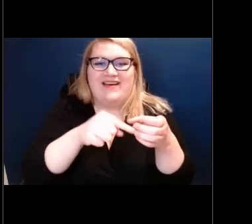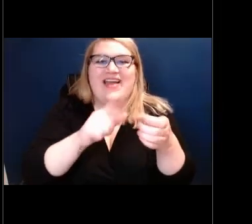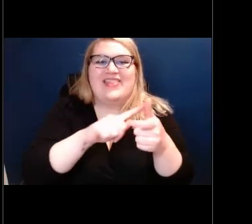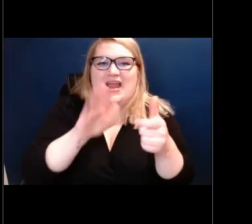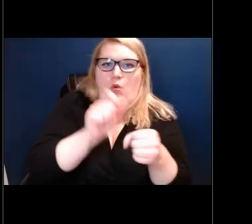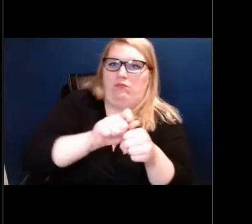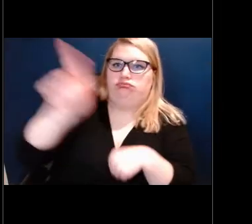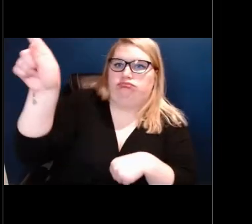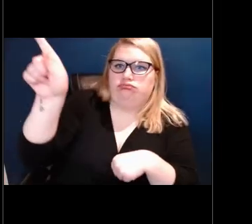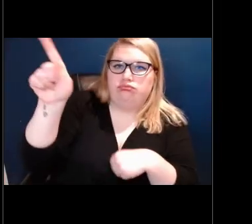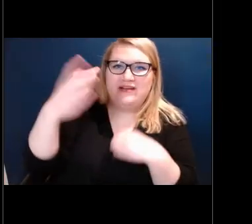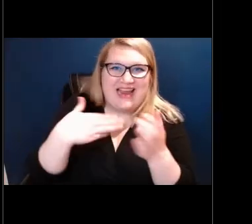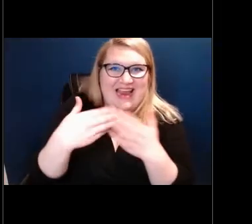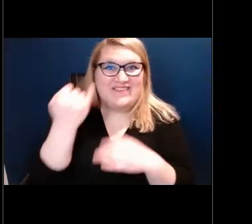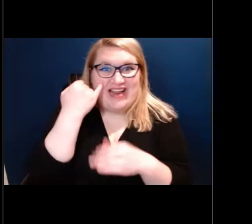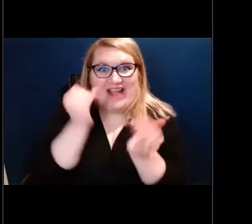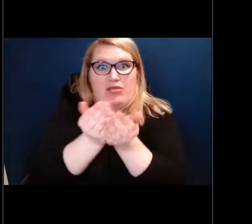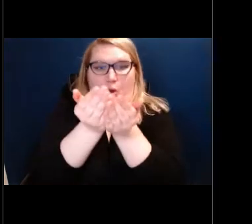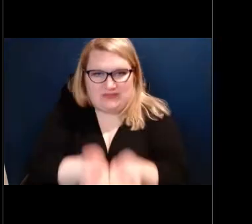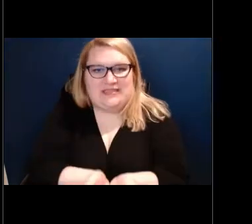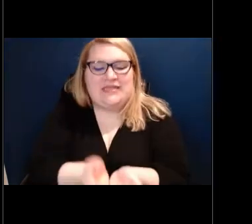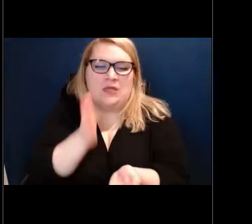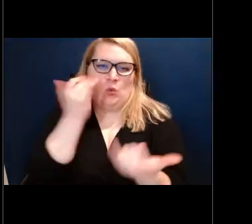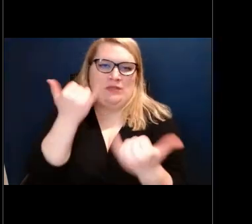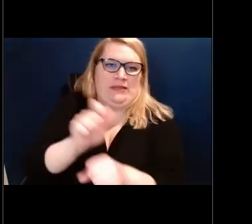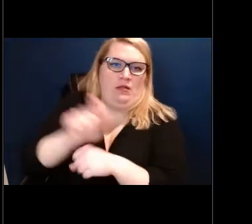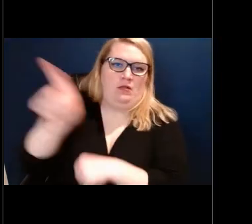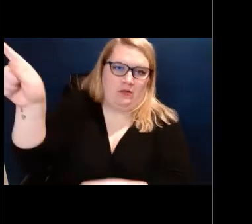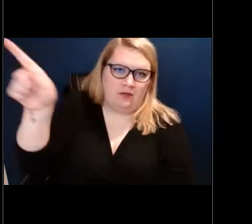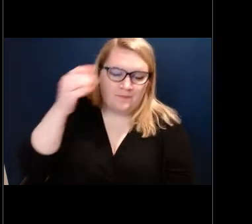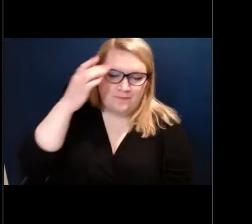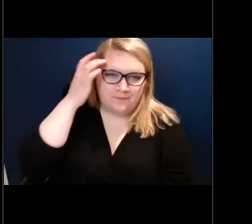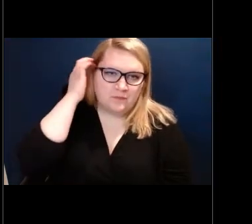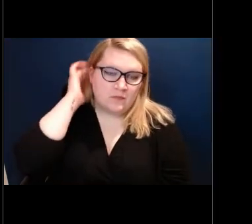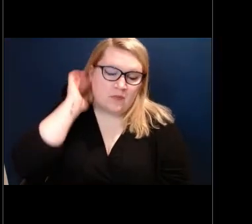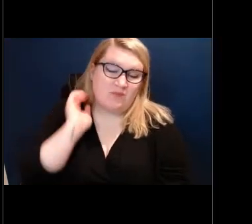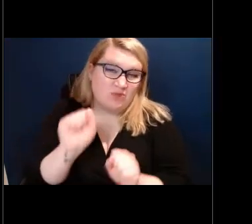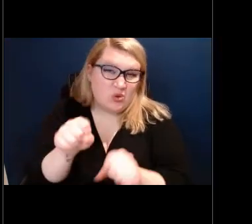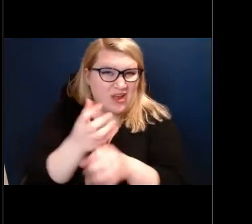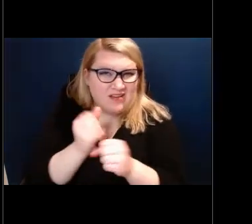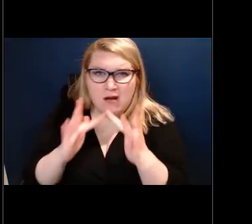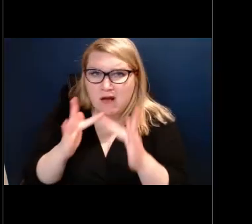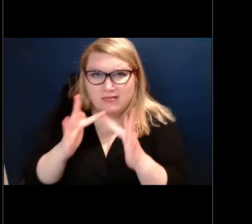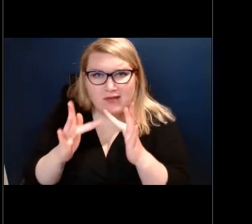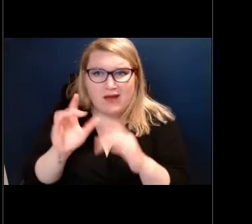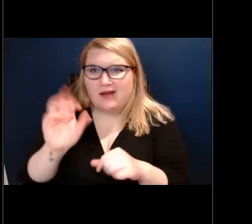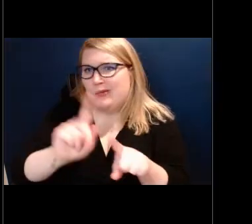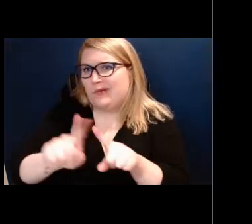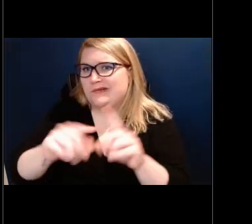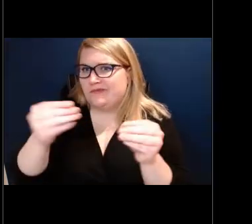even if the boat goes down. But yeah, you can get them online, or you can get them at other retail stores.